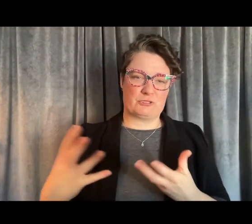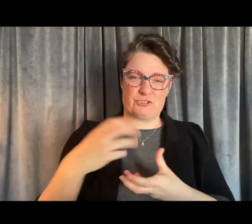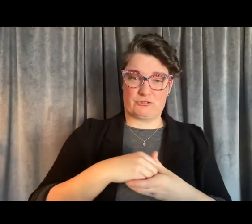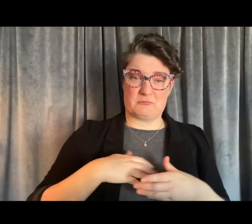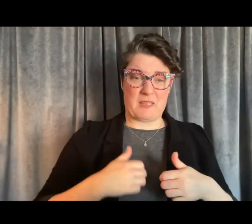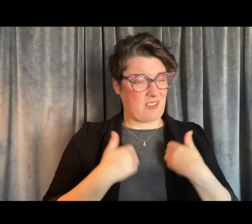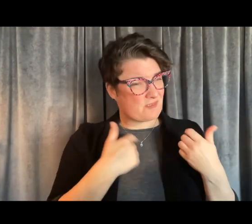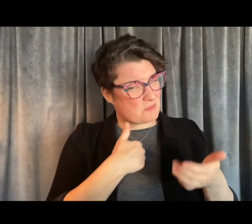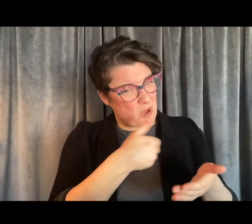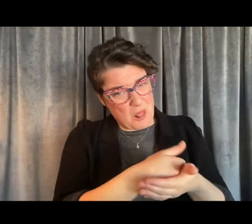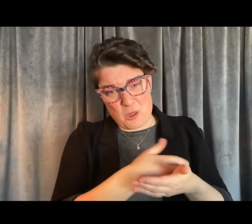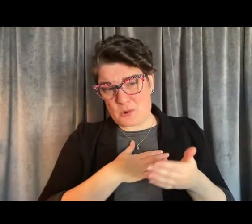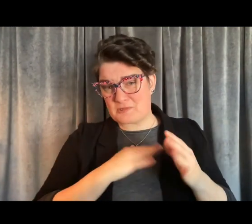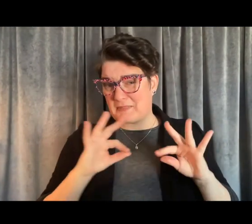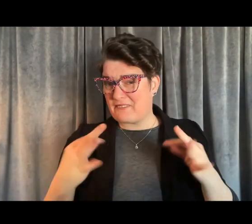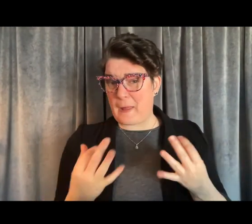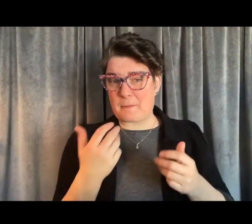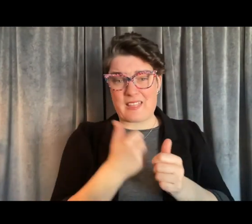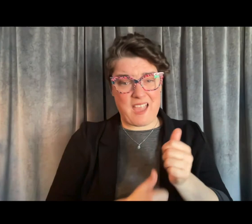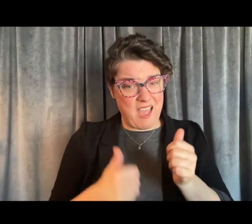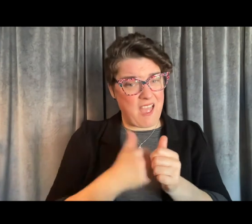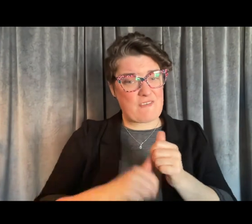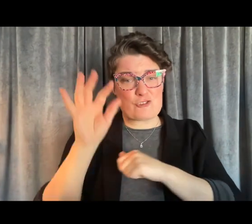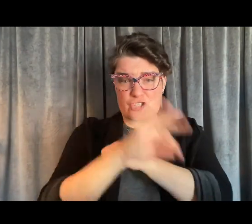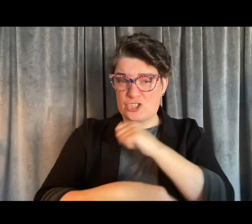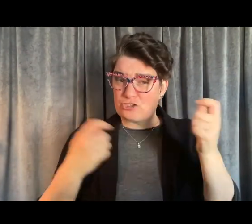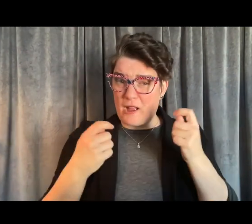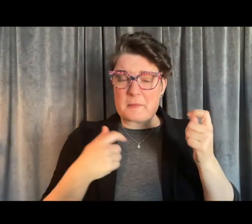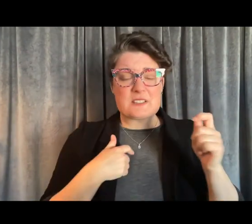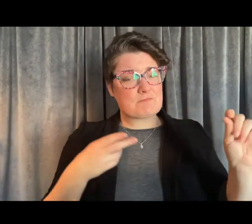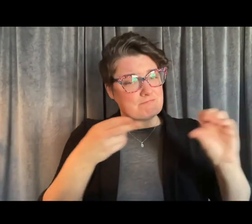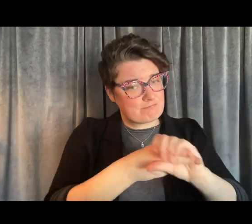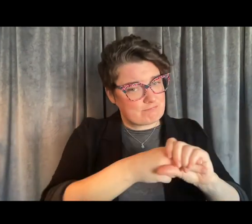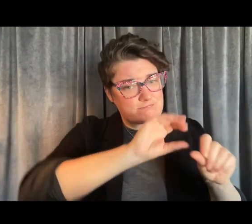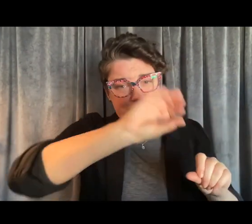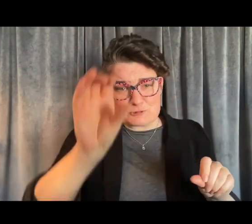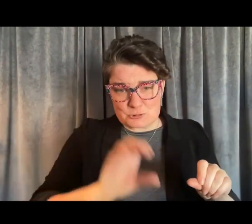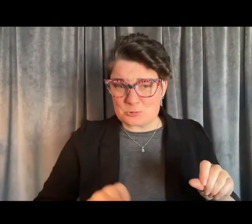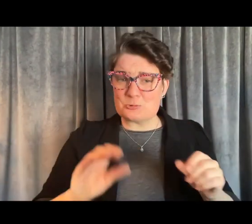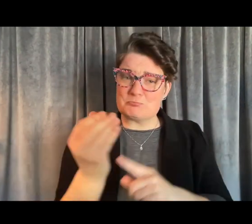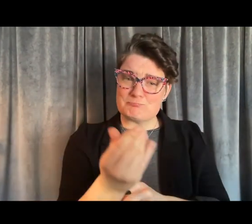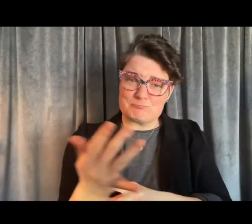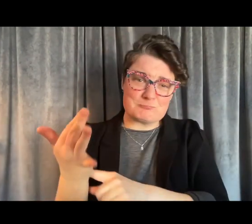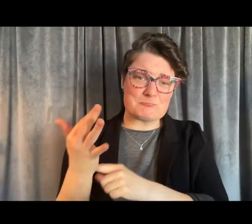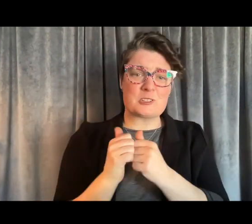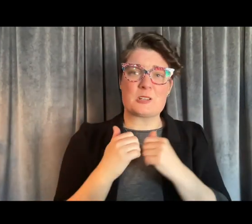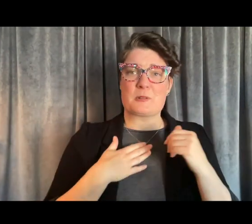I'm very close with my family and like every shabbos I join a Zoom and do Shabbat with my family.